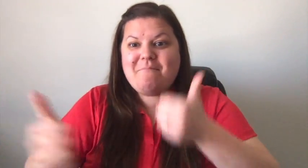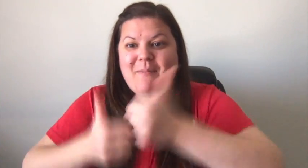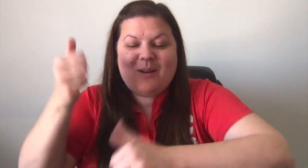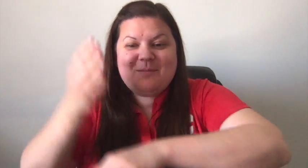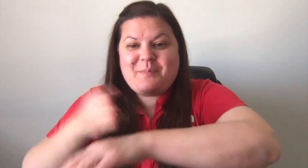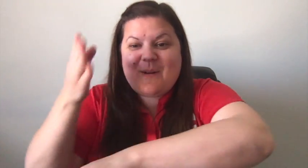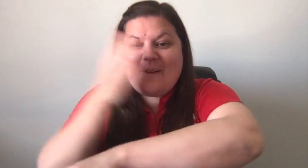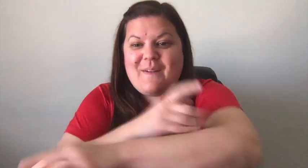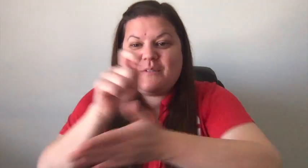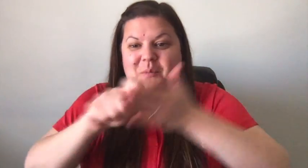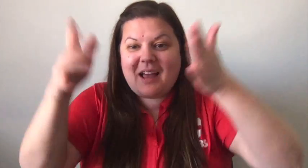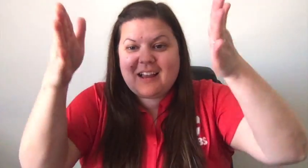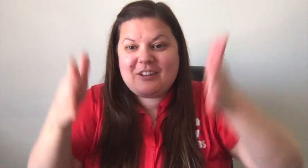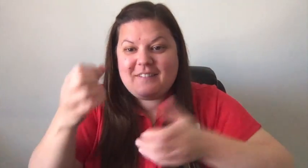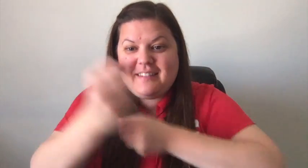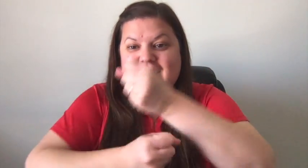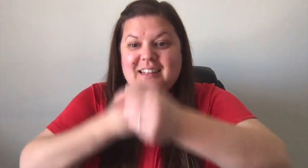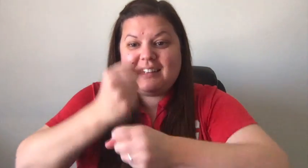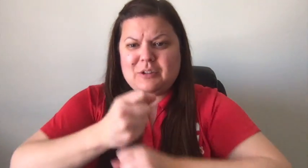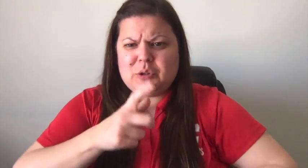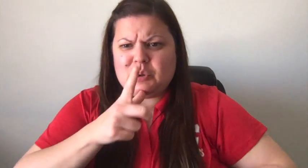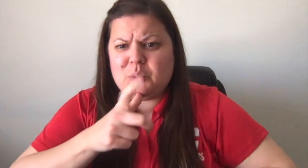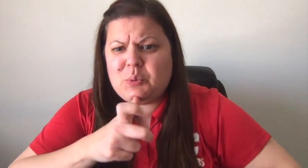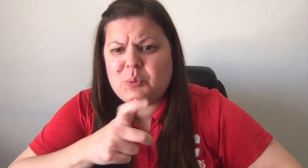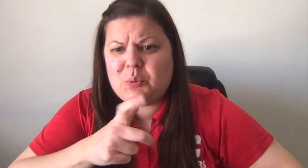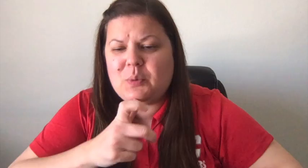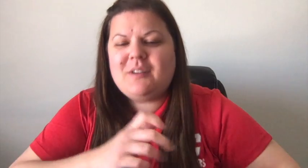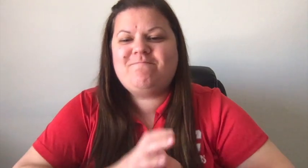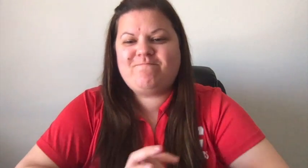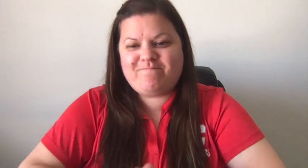Oh Most improved writer of the year.